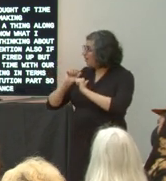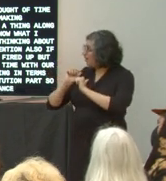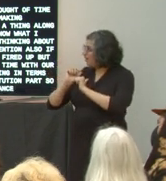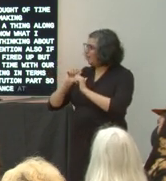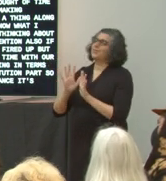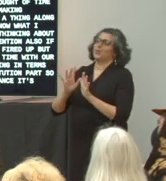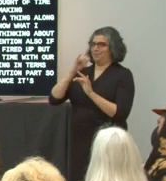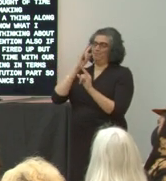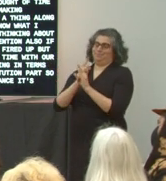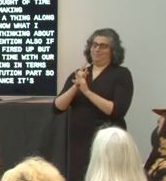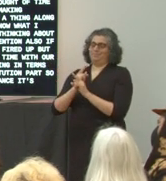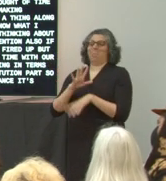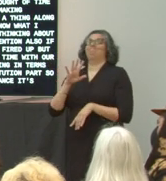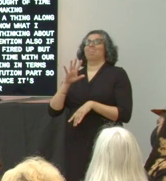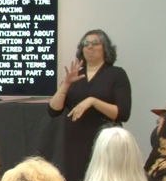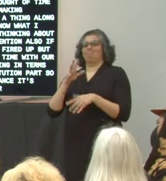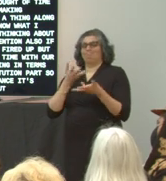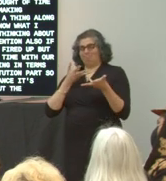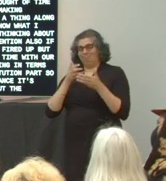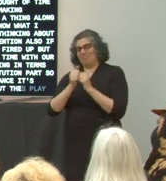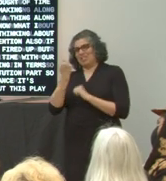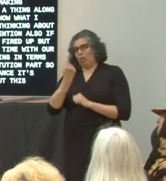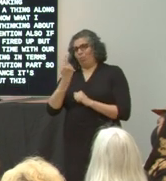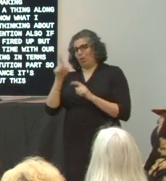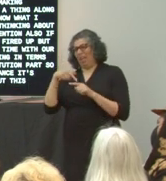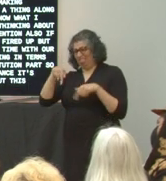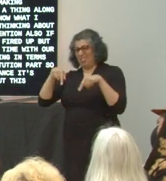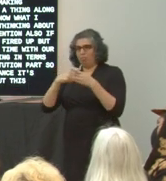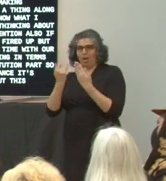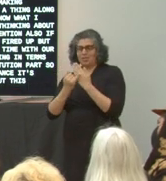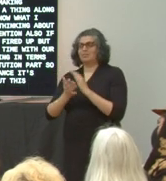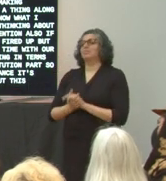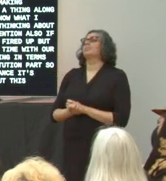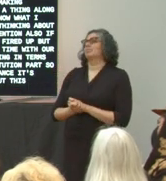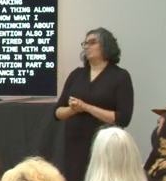it's funny, I was talking with somebody about this project. how